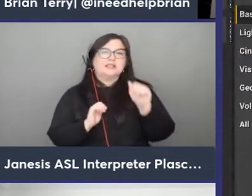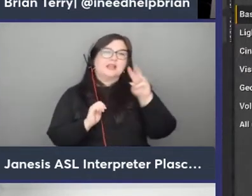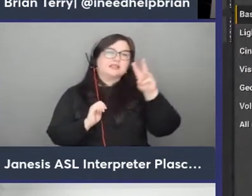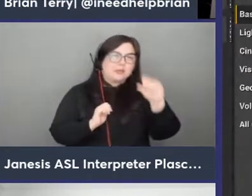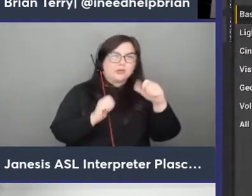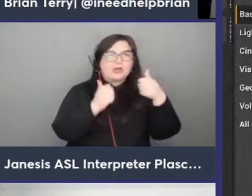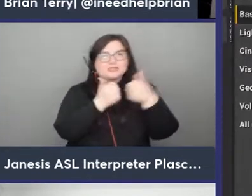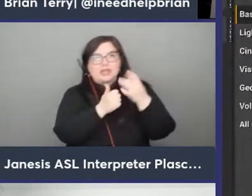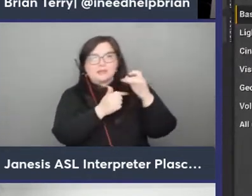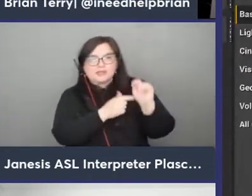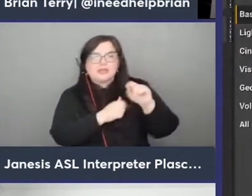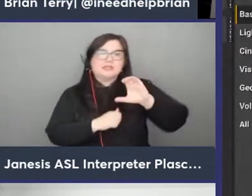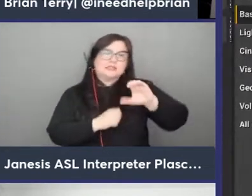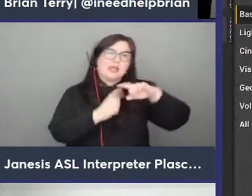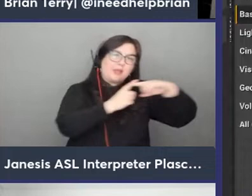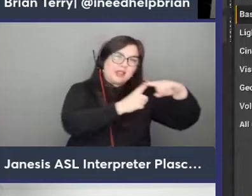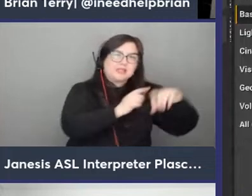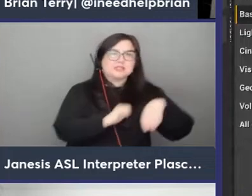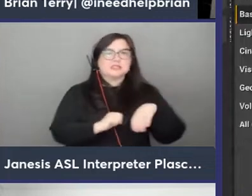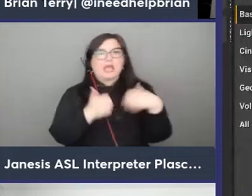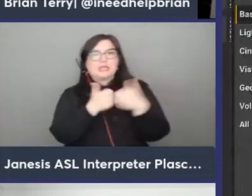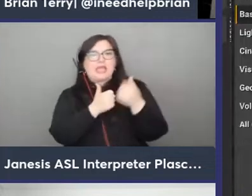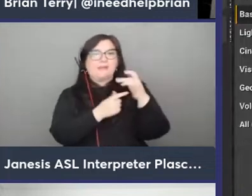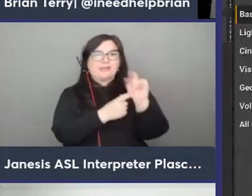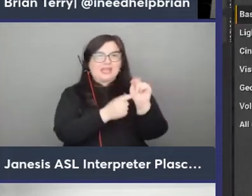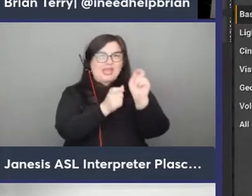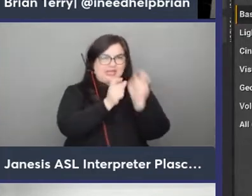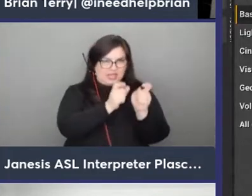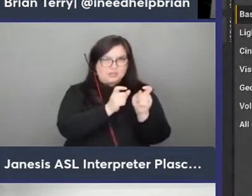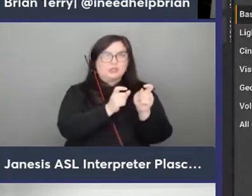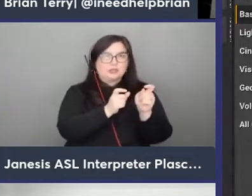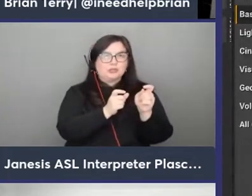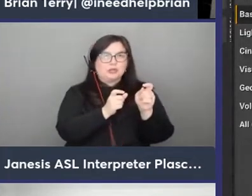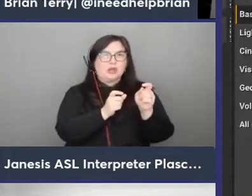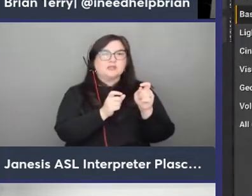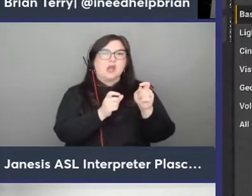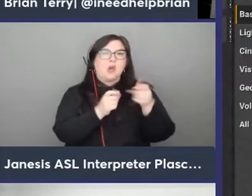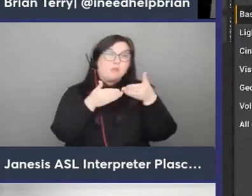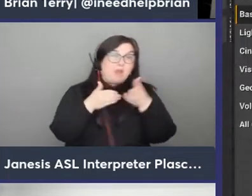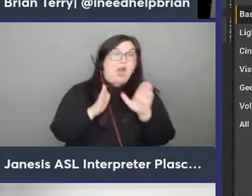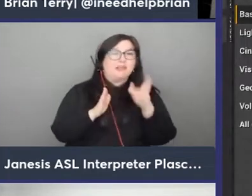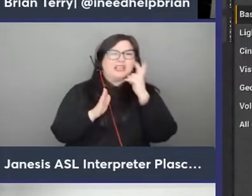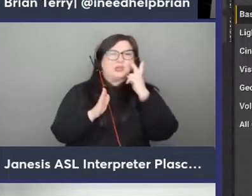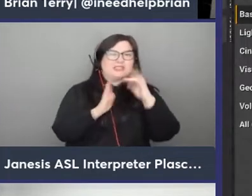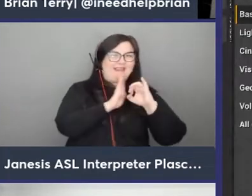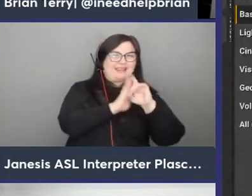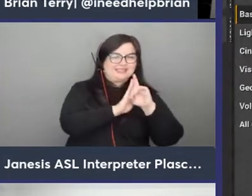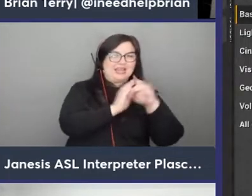AWS GameKit Editor, and then under Public, there's Identity. And all of this is actually again,